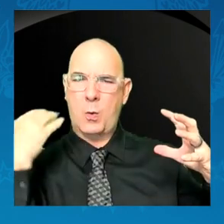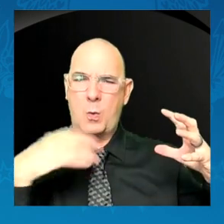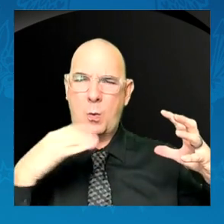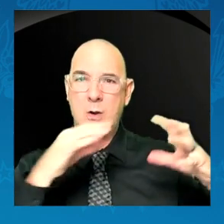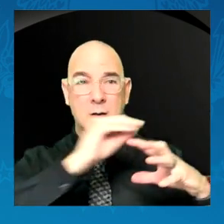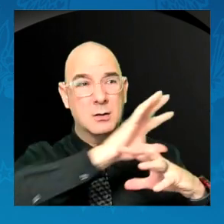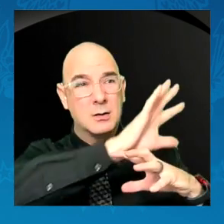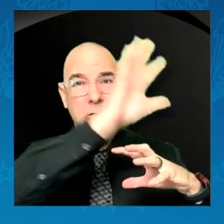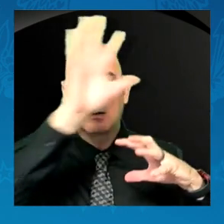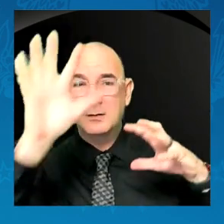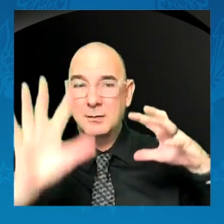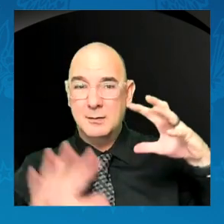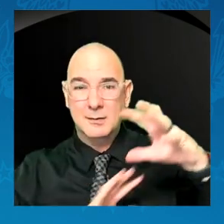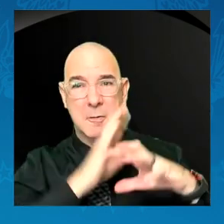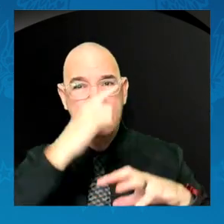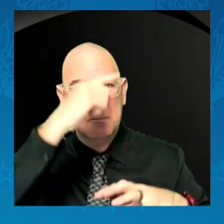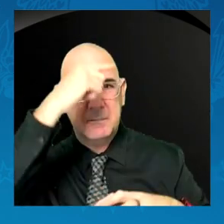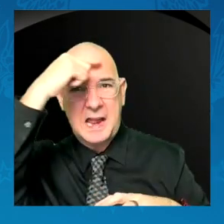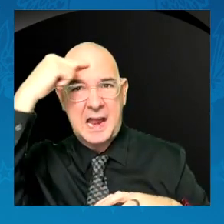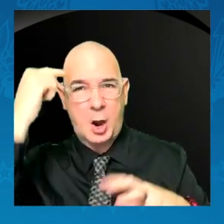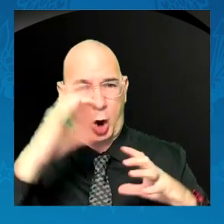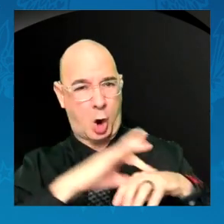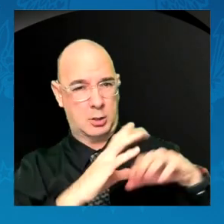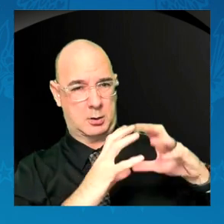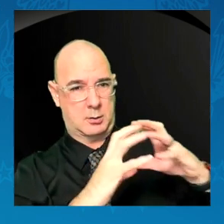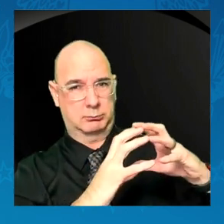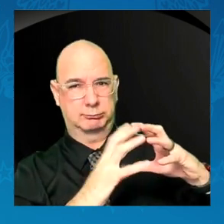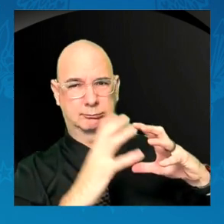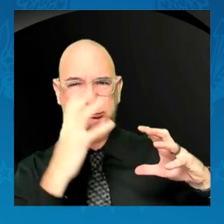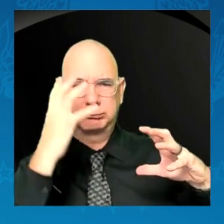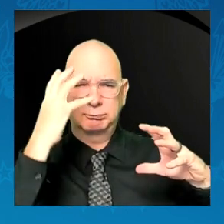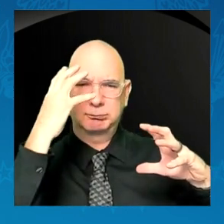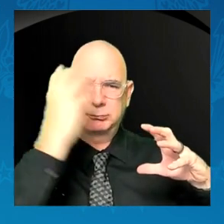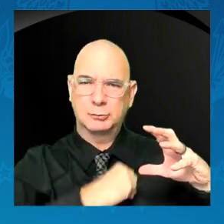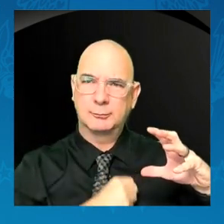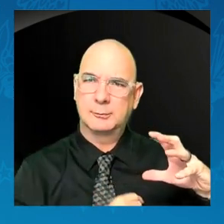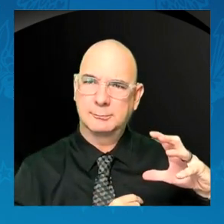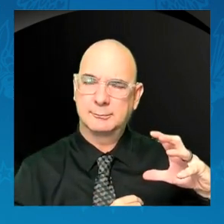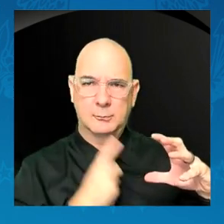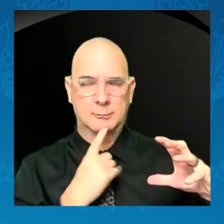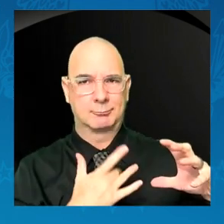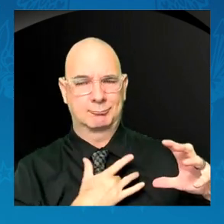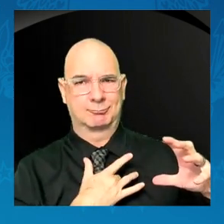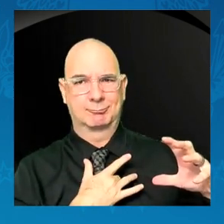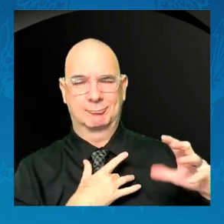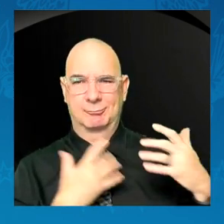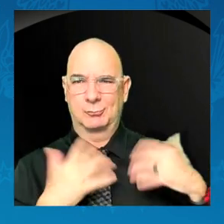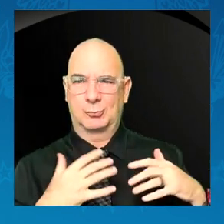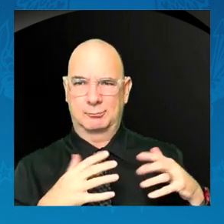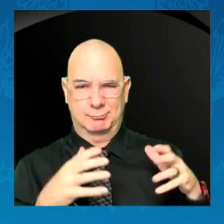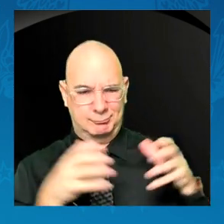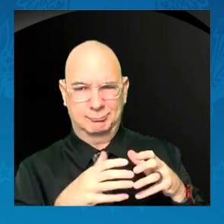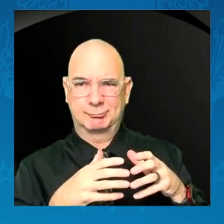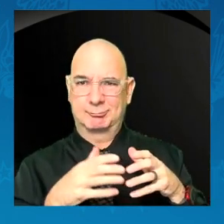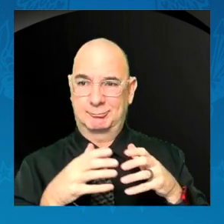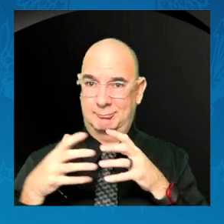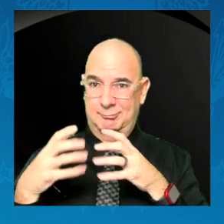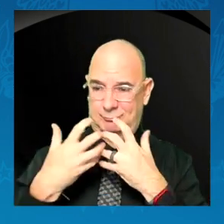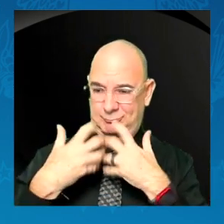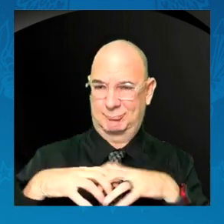how we are all in this together. And I know that everybody in this room understands how important space will be